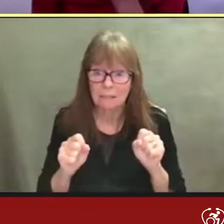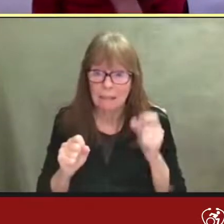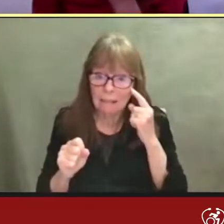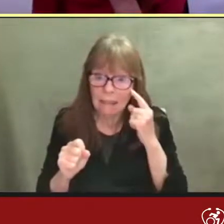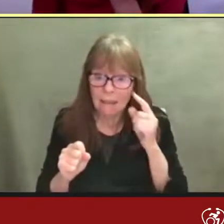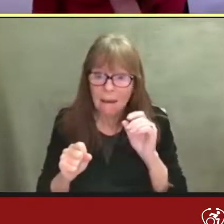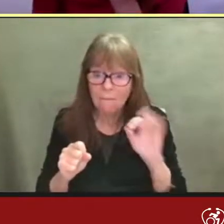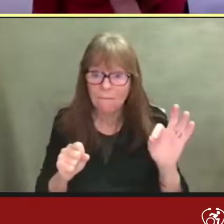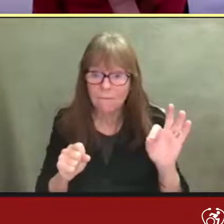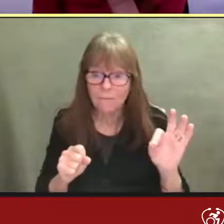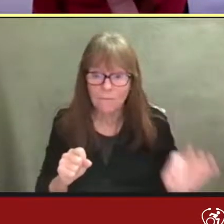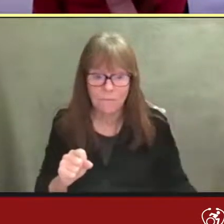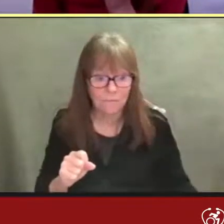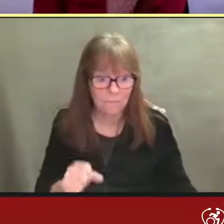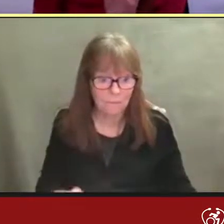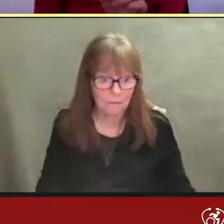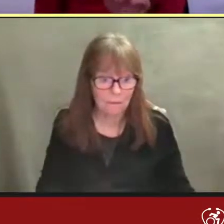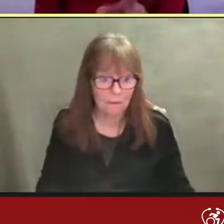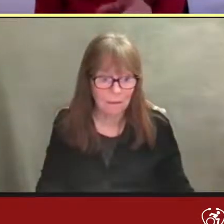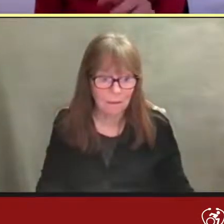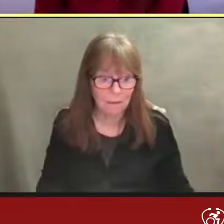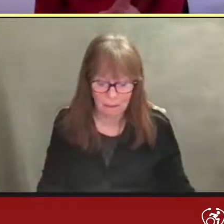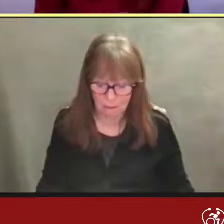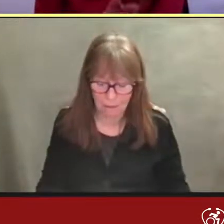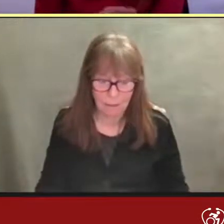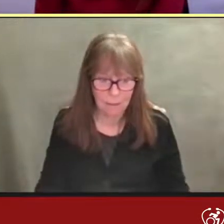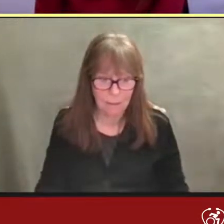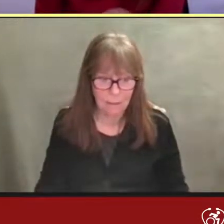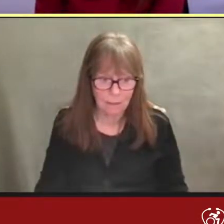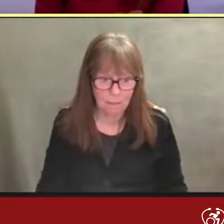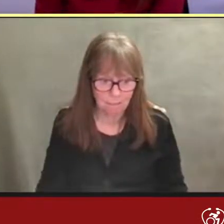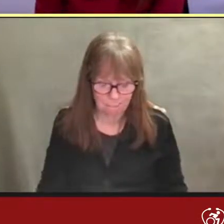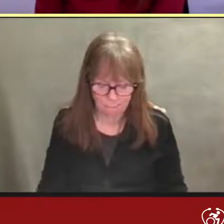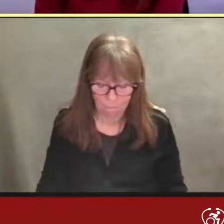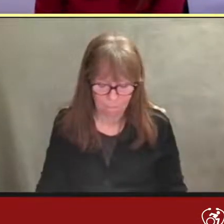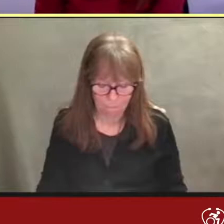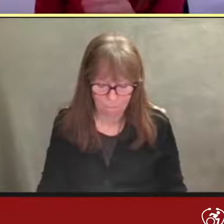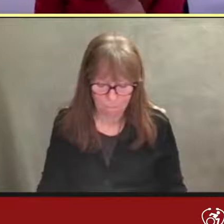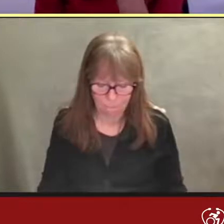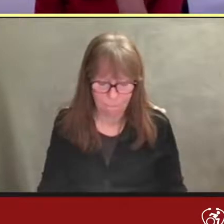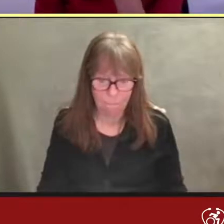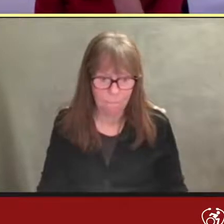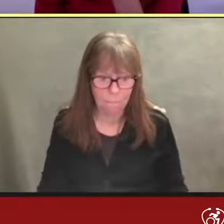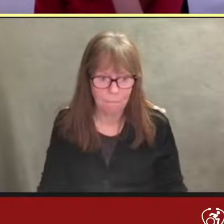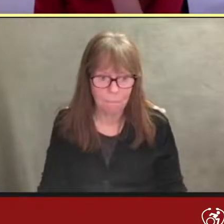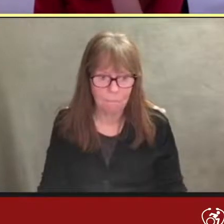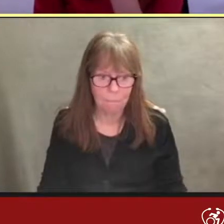From what I understand the interpreter that we see on the screen,